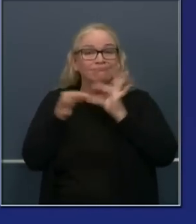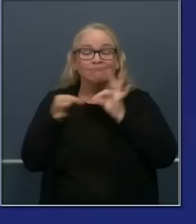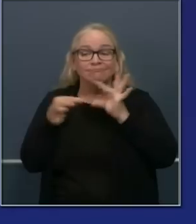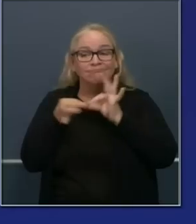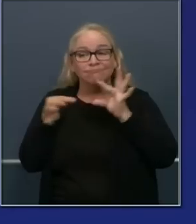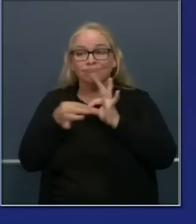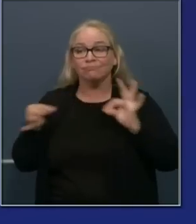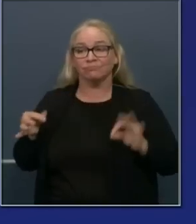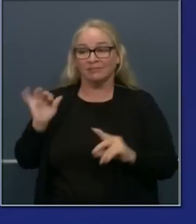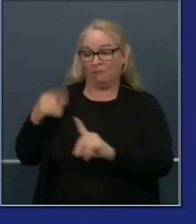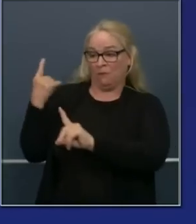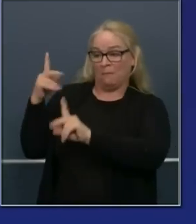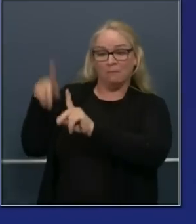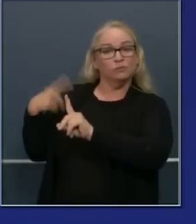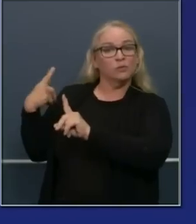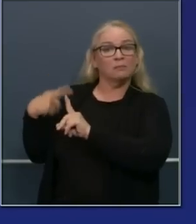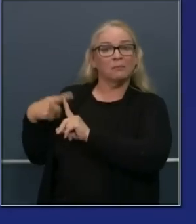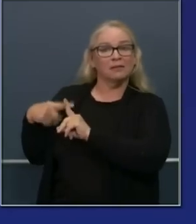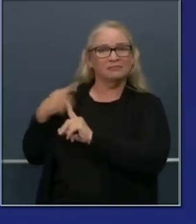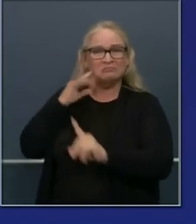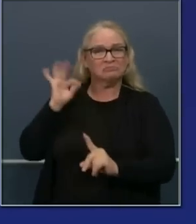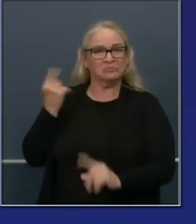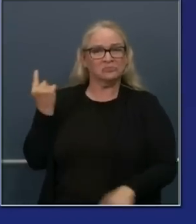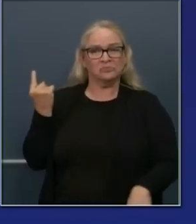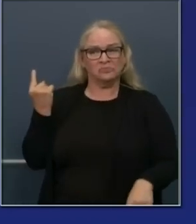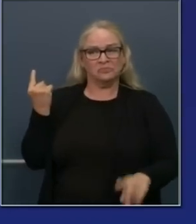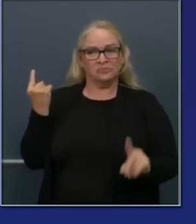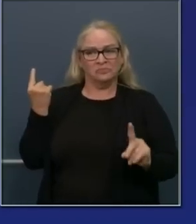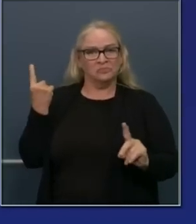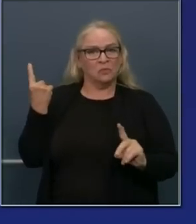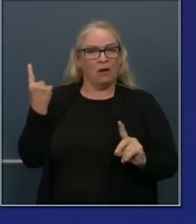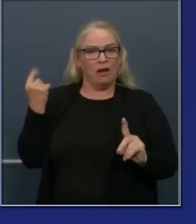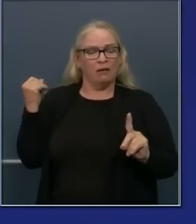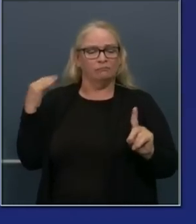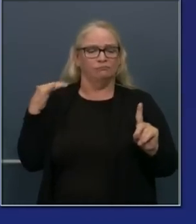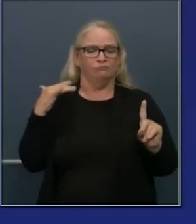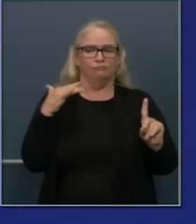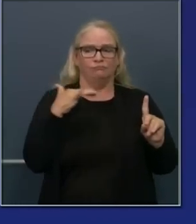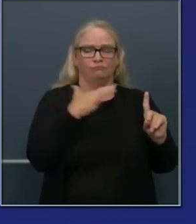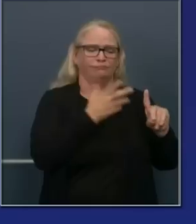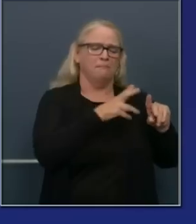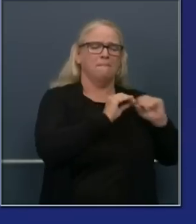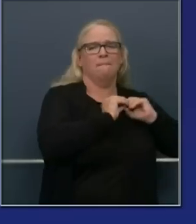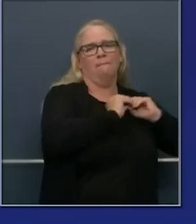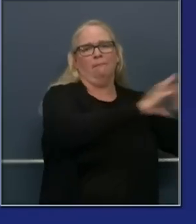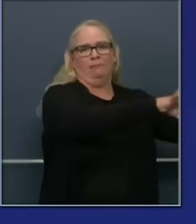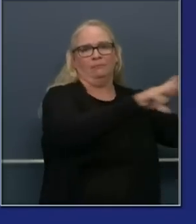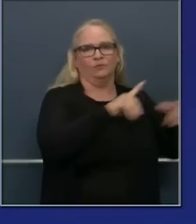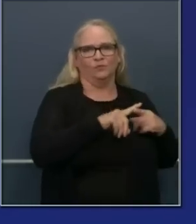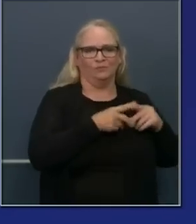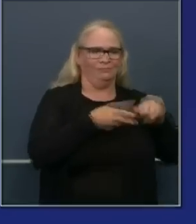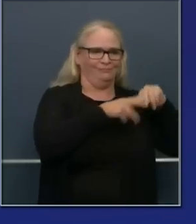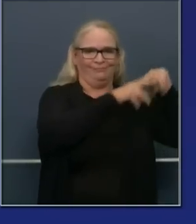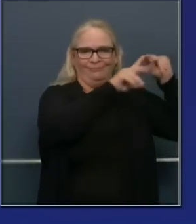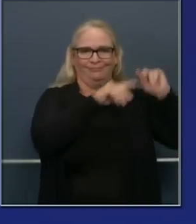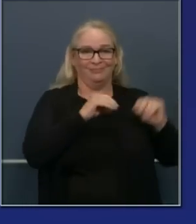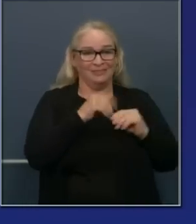THE POWER OF EXPONENTIAL IS THAT JUST A INDIVIDUAL THAT IS POSITIVE AND COMES INTO CONTACT OVER FIVE DAY PERIOD WITH JUST